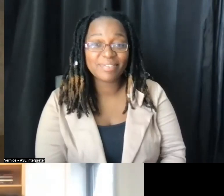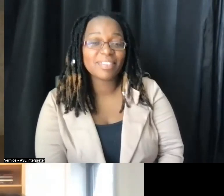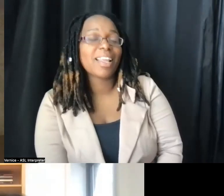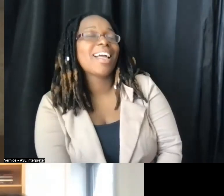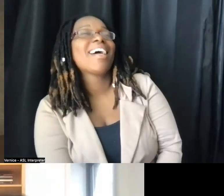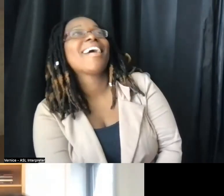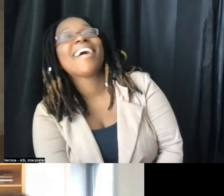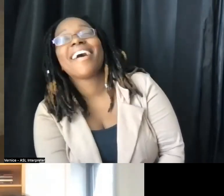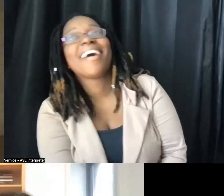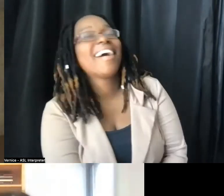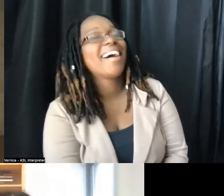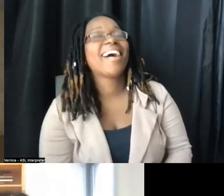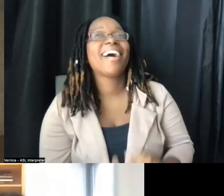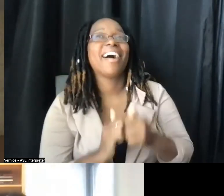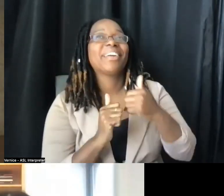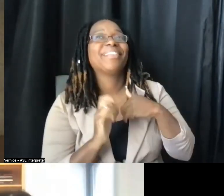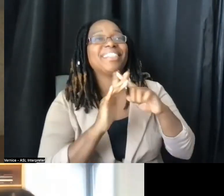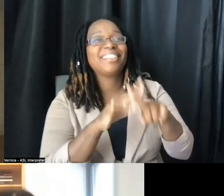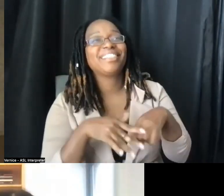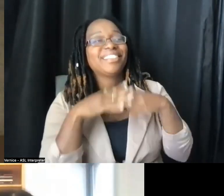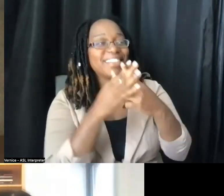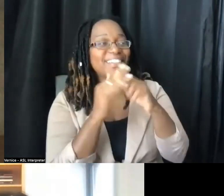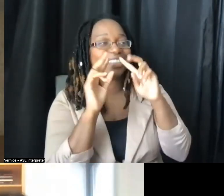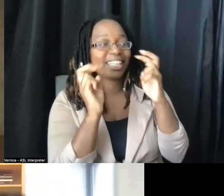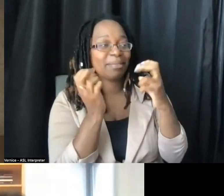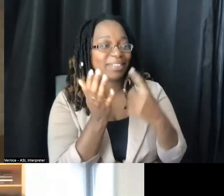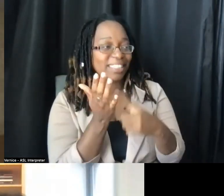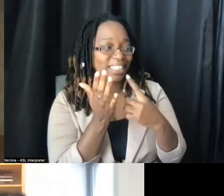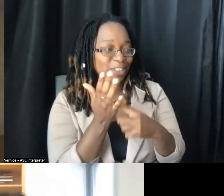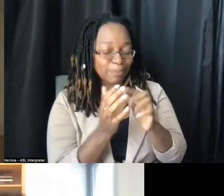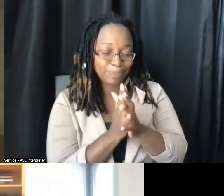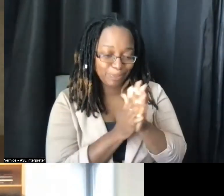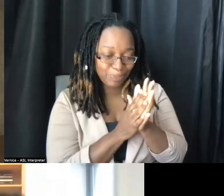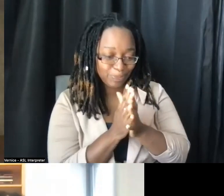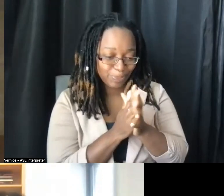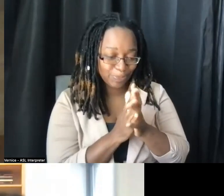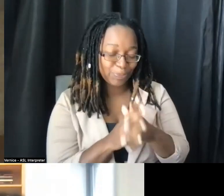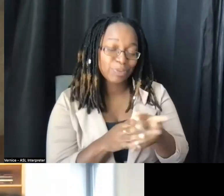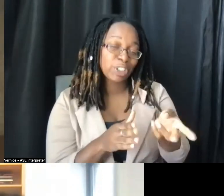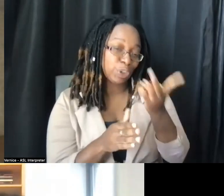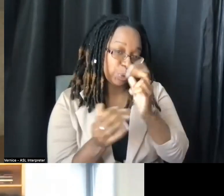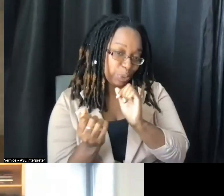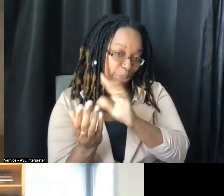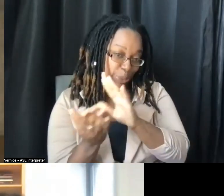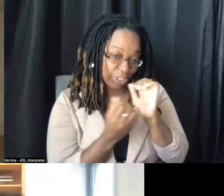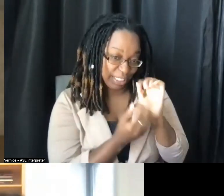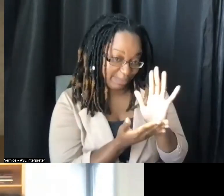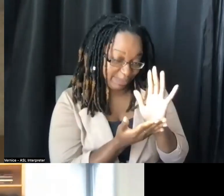component of the talk which is, how do you initiate conversation? MEREDITH TALUSAN: Oh, yeah! How do I initiate conversation?